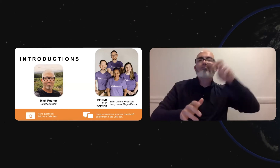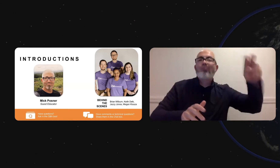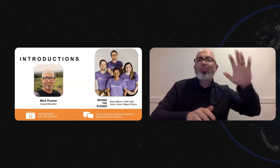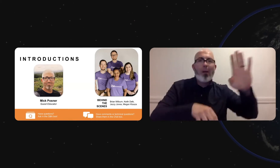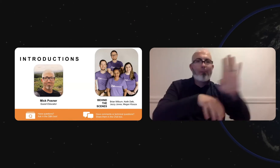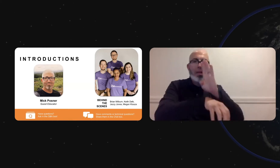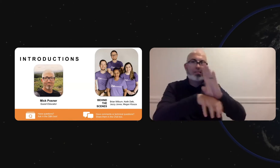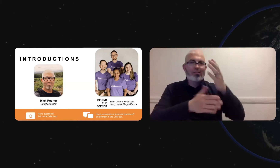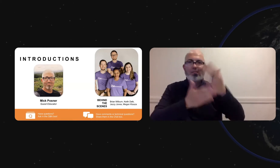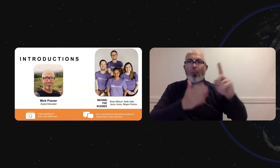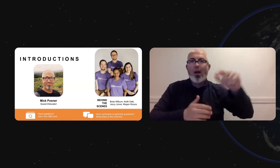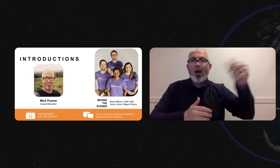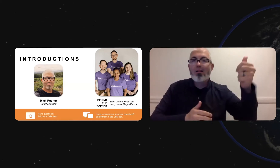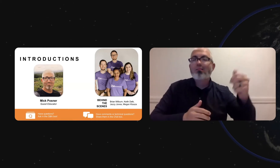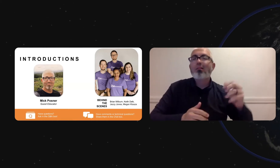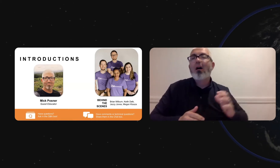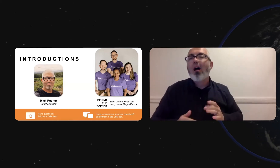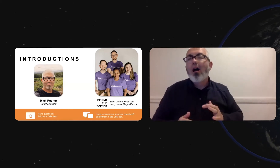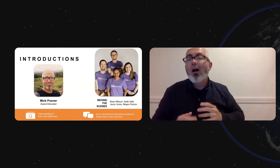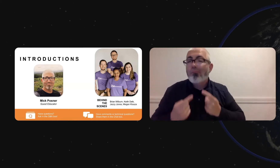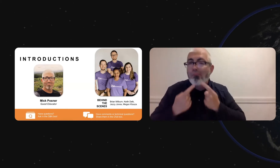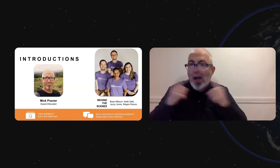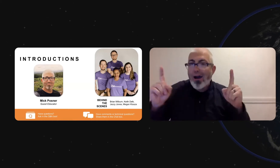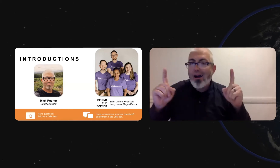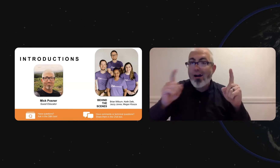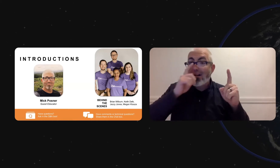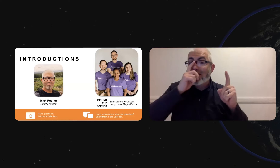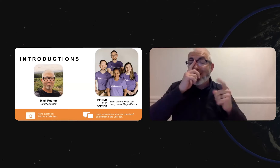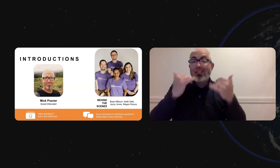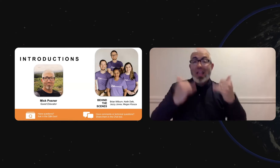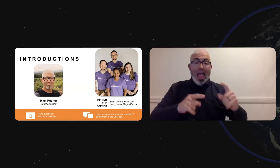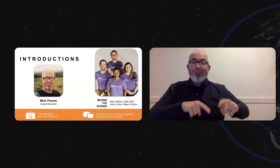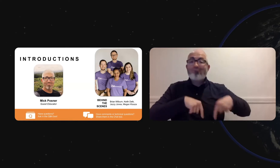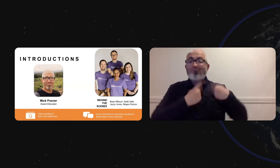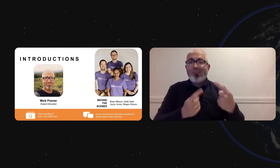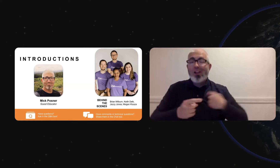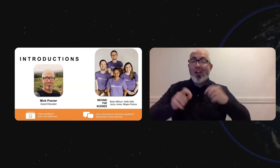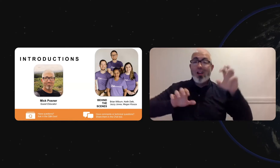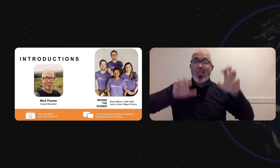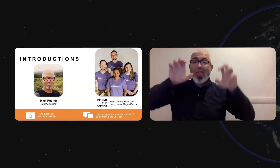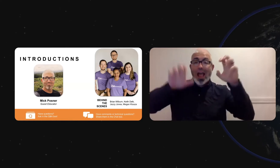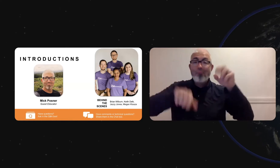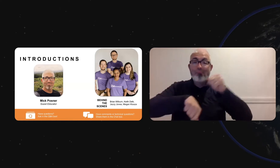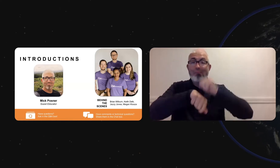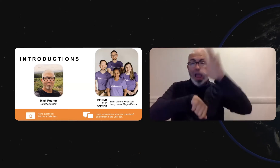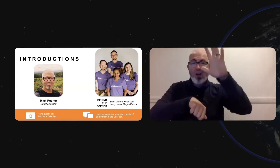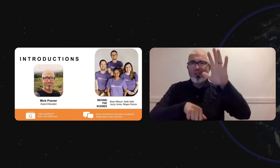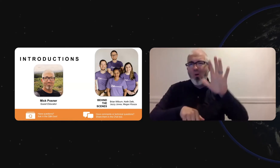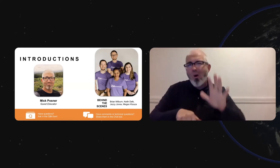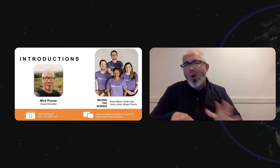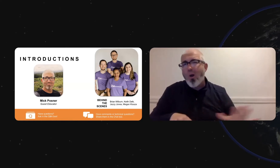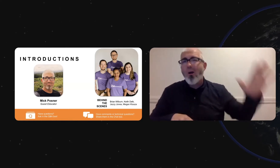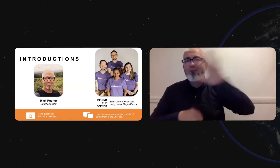That was a big win.